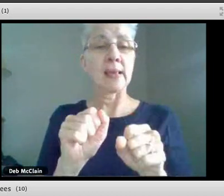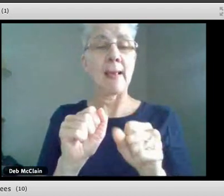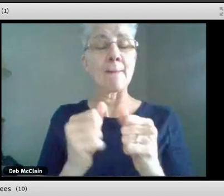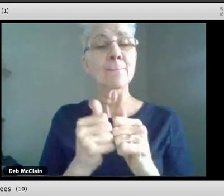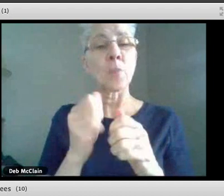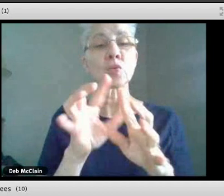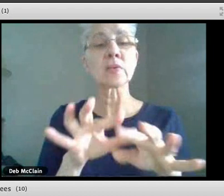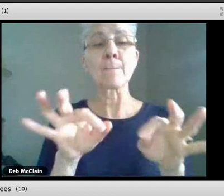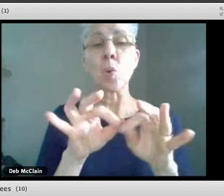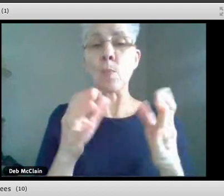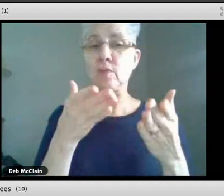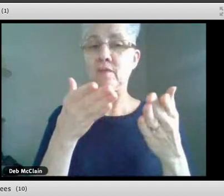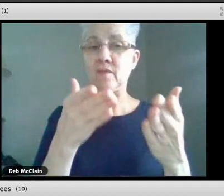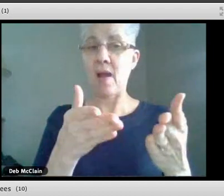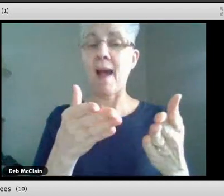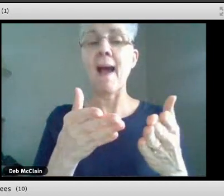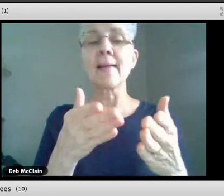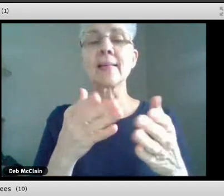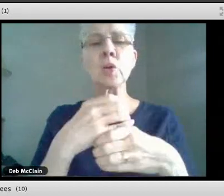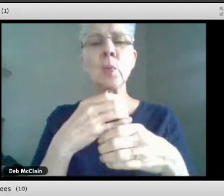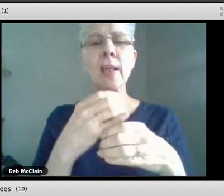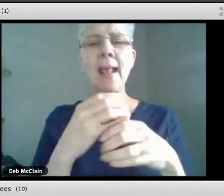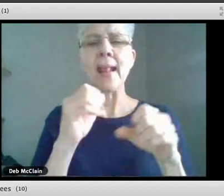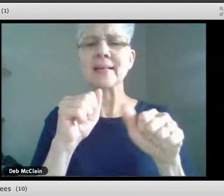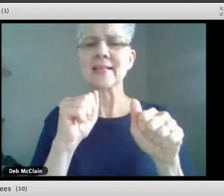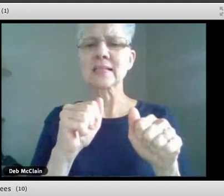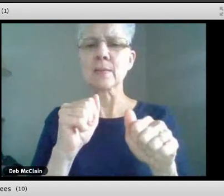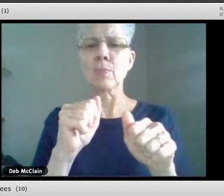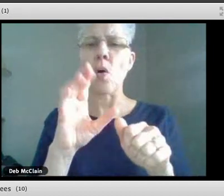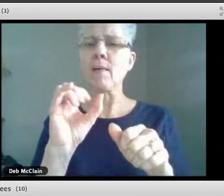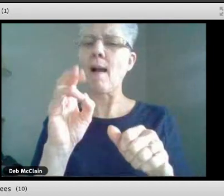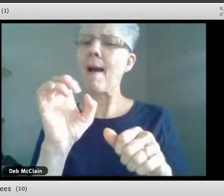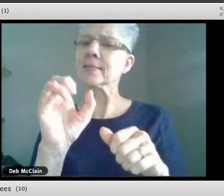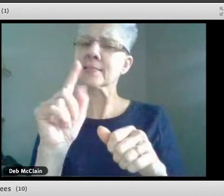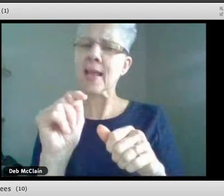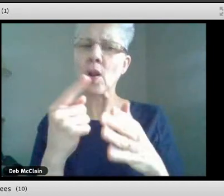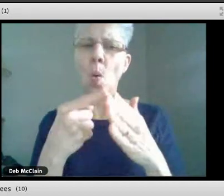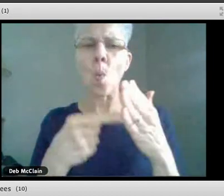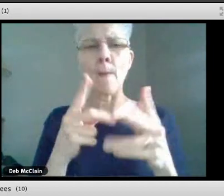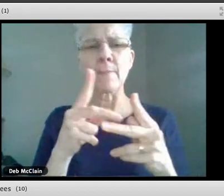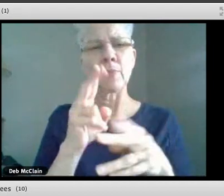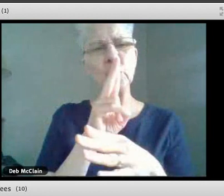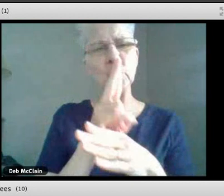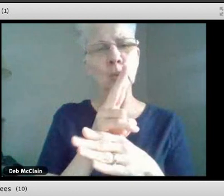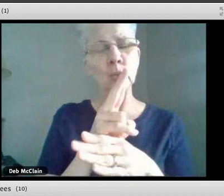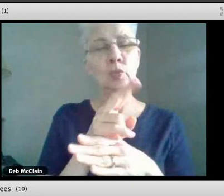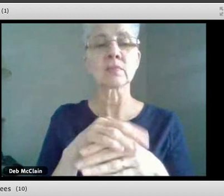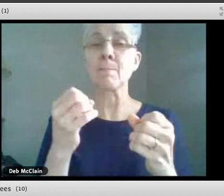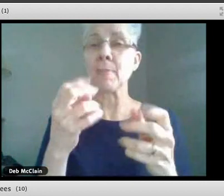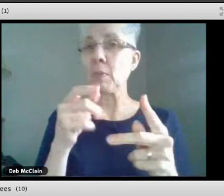most important is provide and create accessible content. If it's not accessible, people can't use your library,